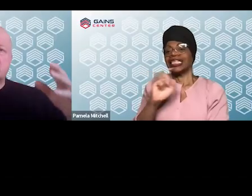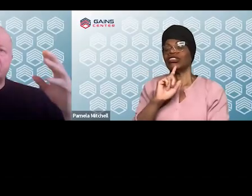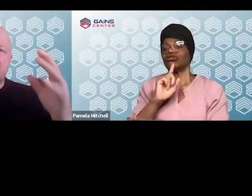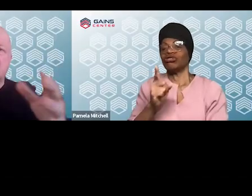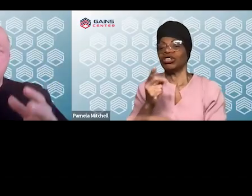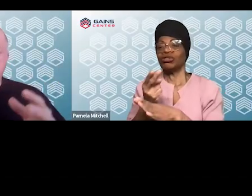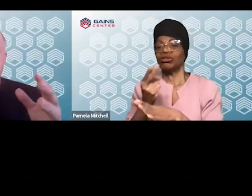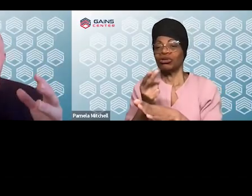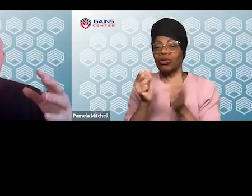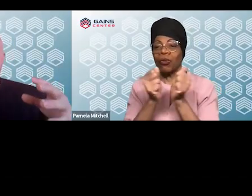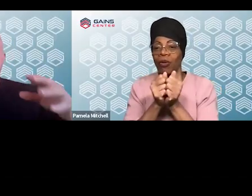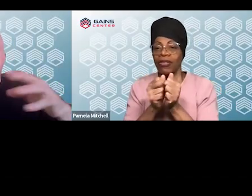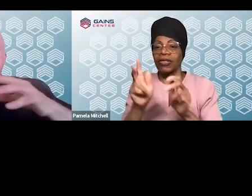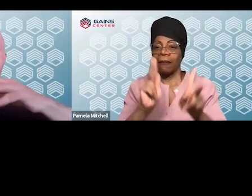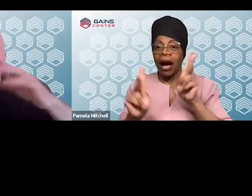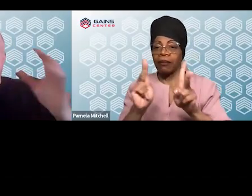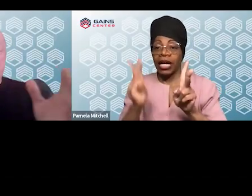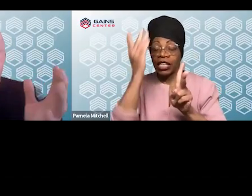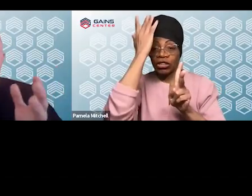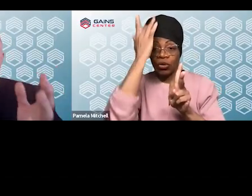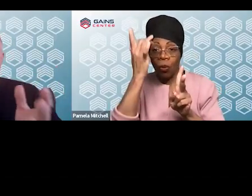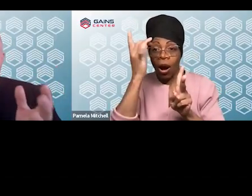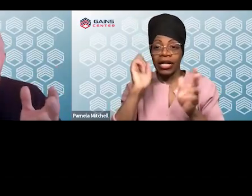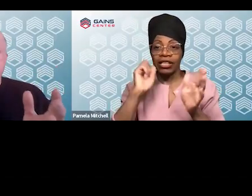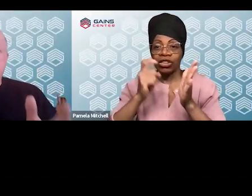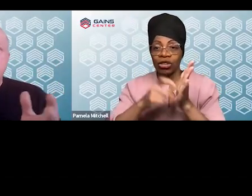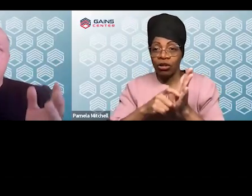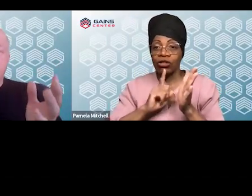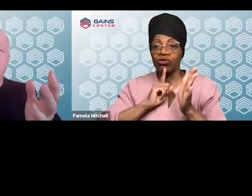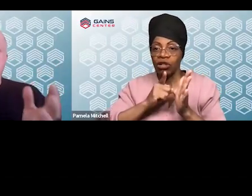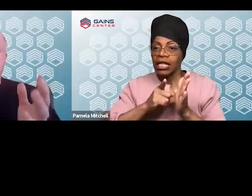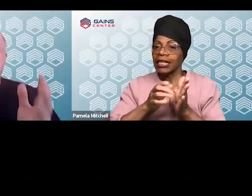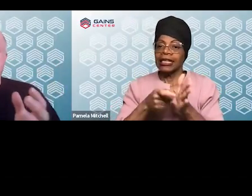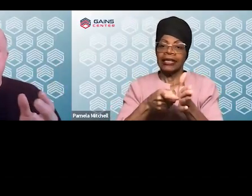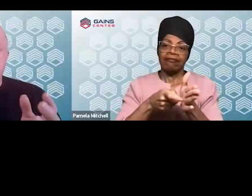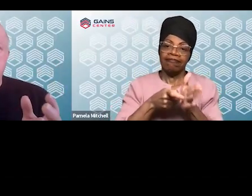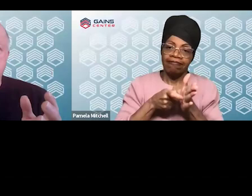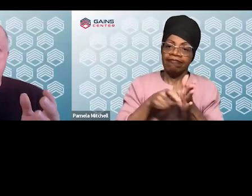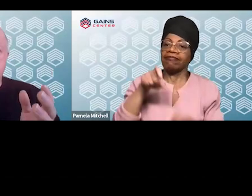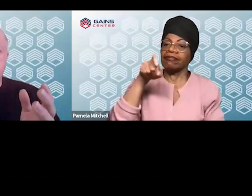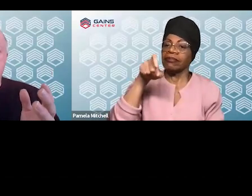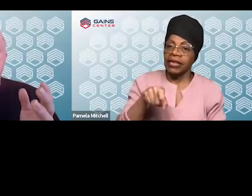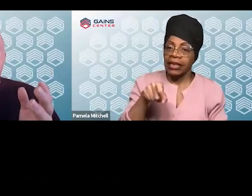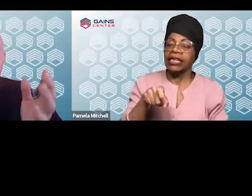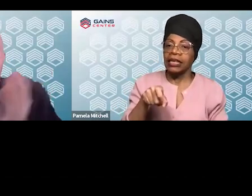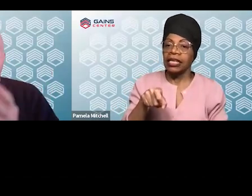because she sees that there's a tremendous need for working with stimulant use disorder.